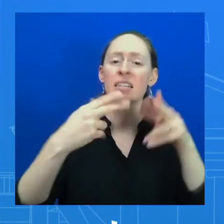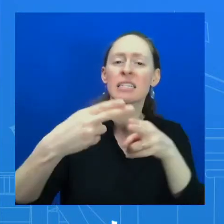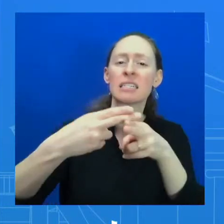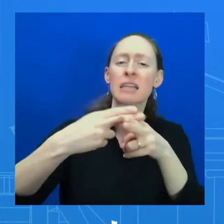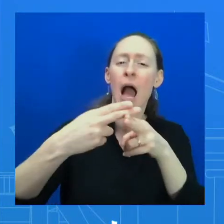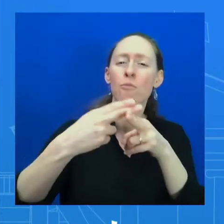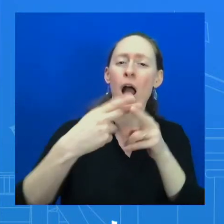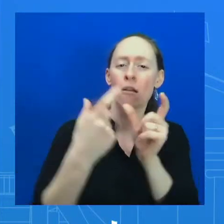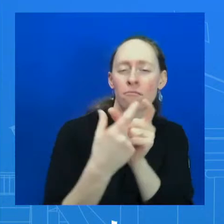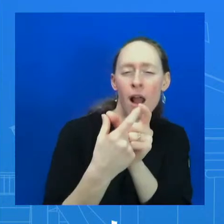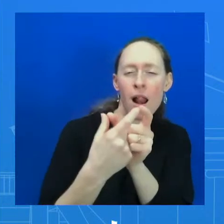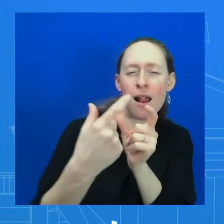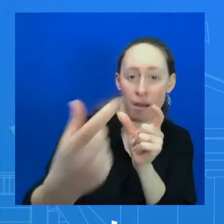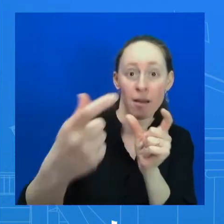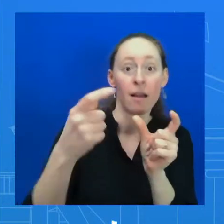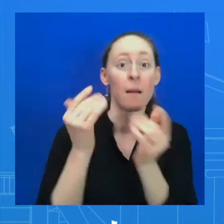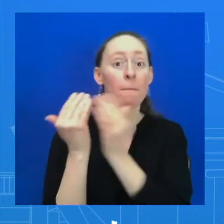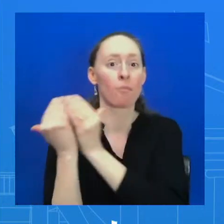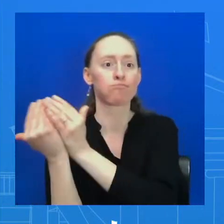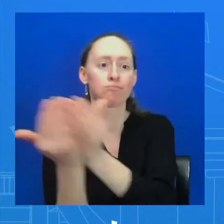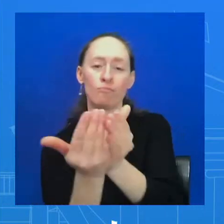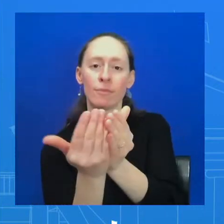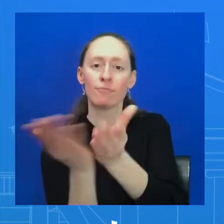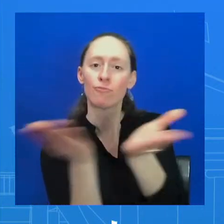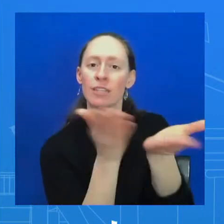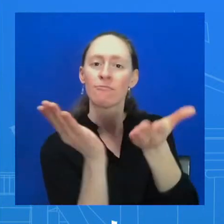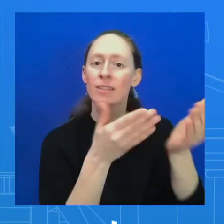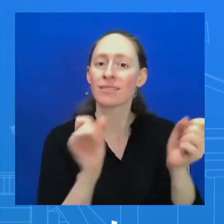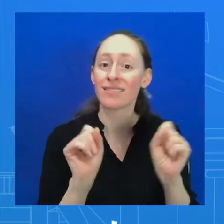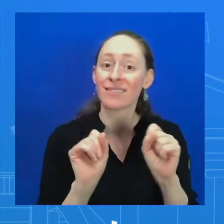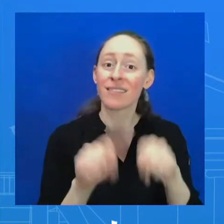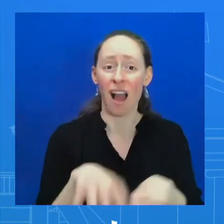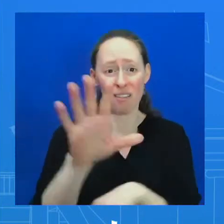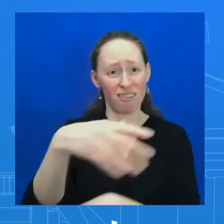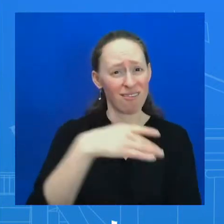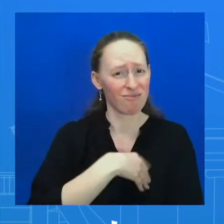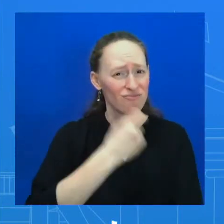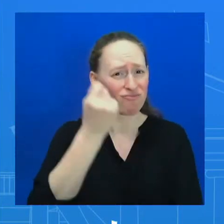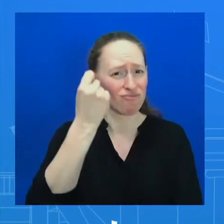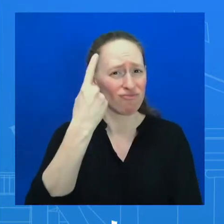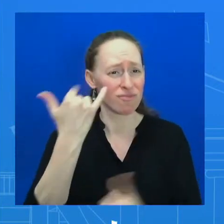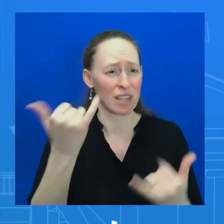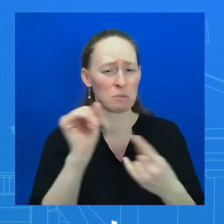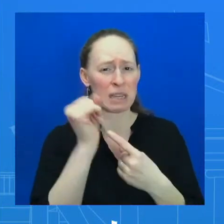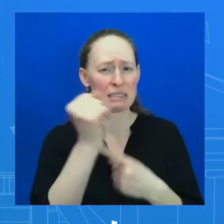We understand the dire situation that is currently happening in -- in Gaza, and we are going to do everything